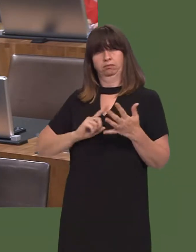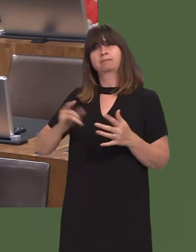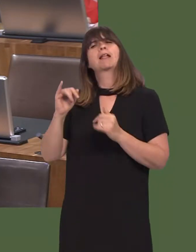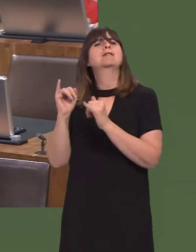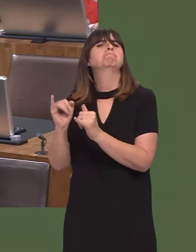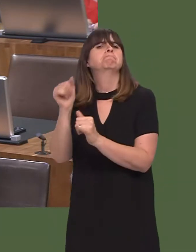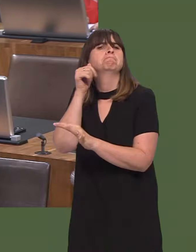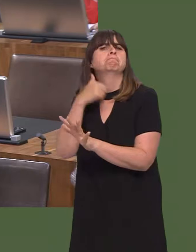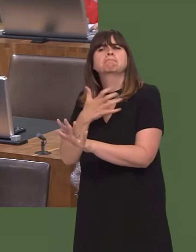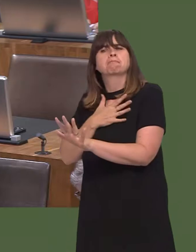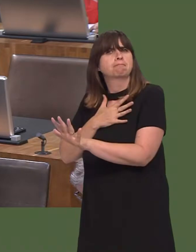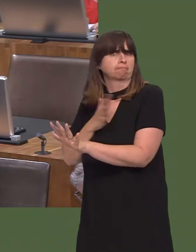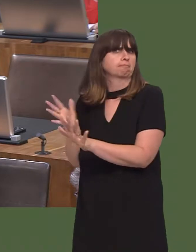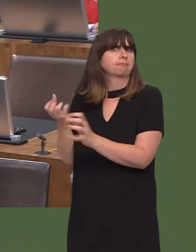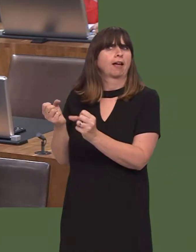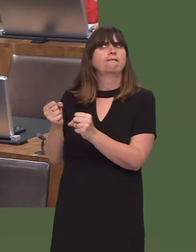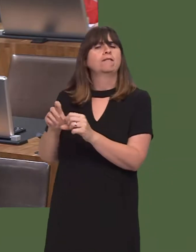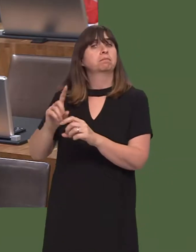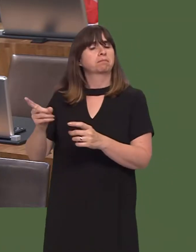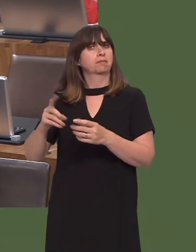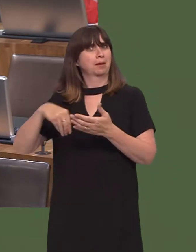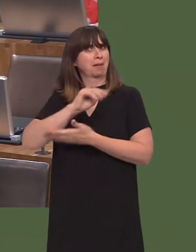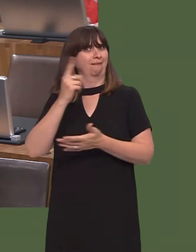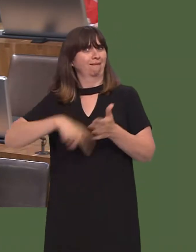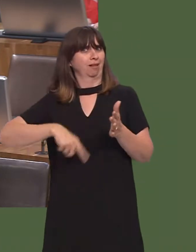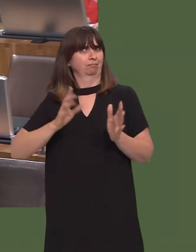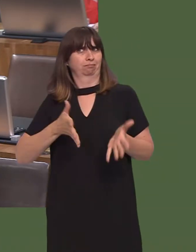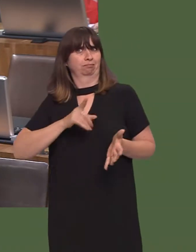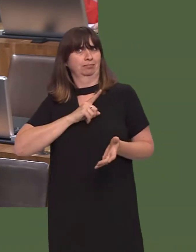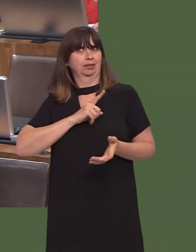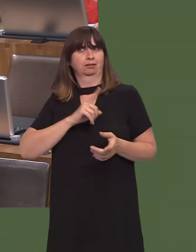Itís unfortunate for those individualsóI understand thatóbut it is hugely important